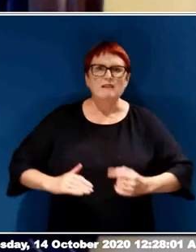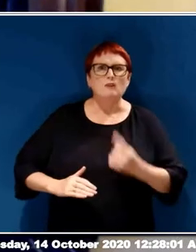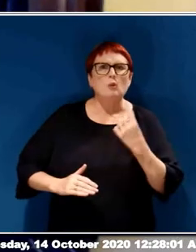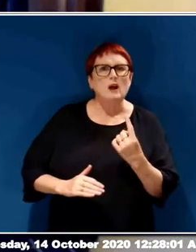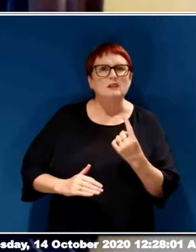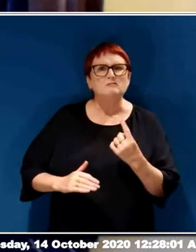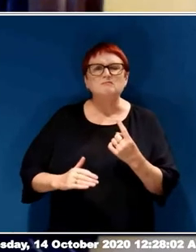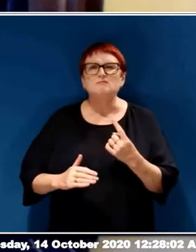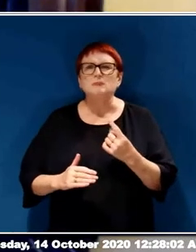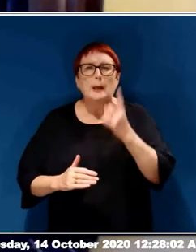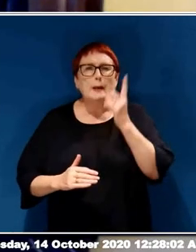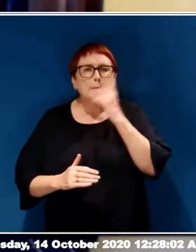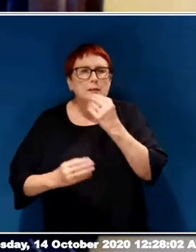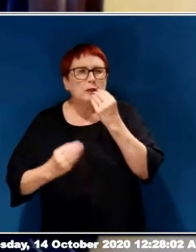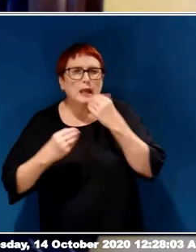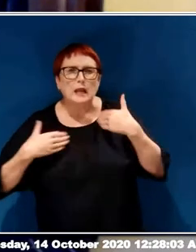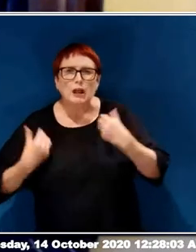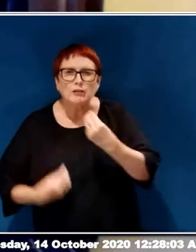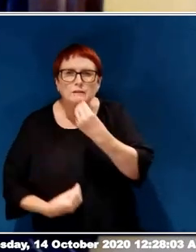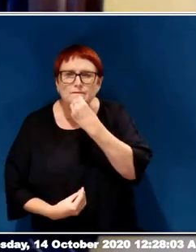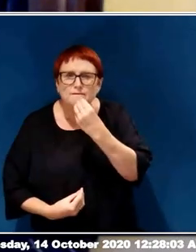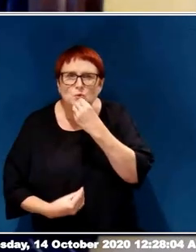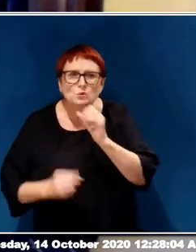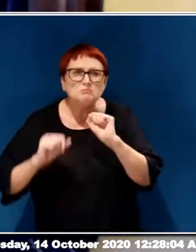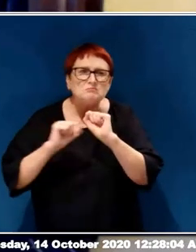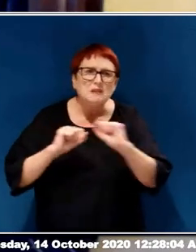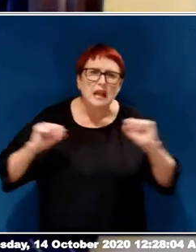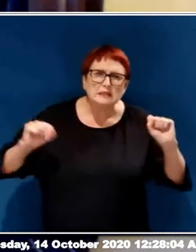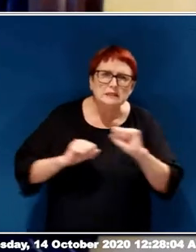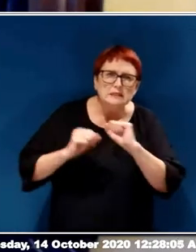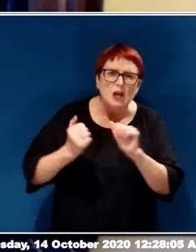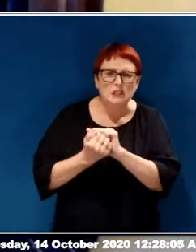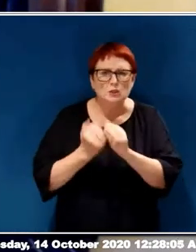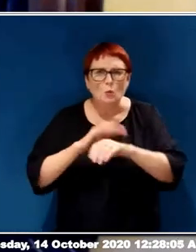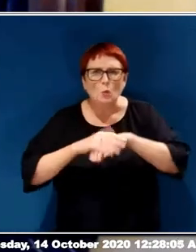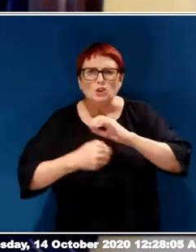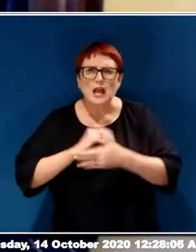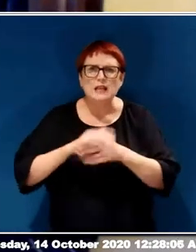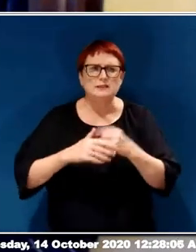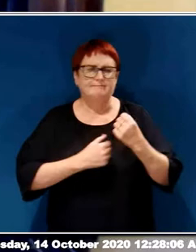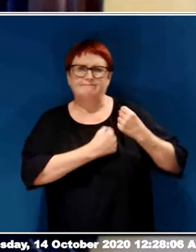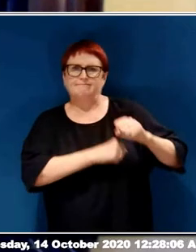hands to prevent illness, and then there is a sliding scale of increasing